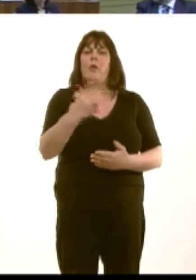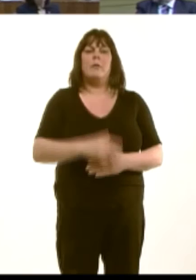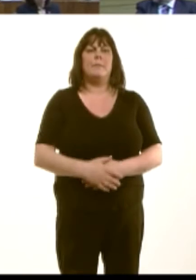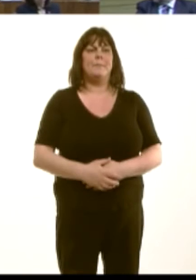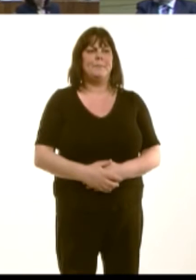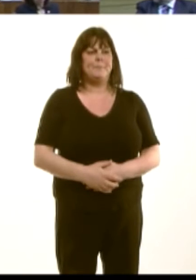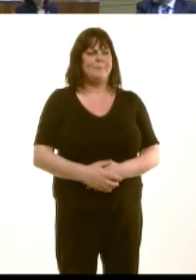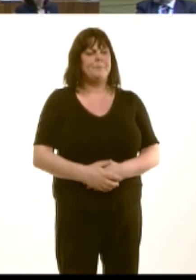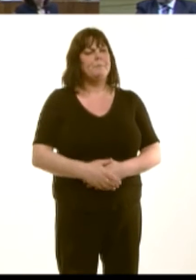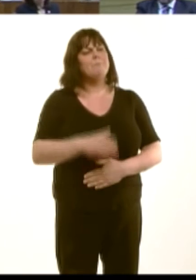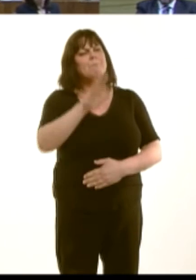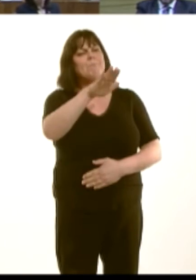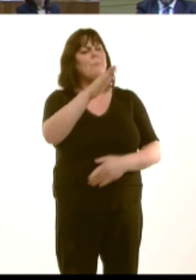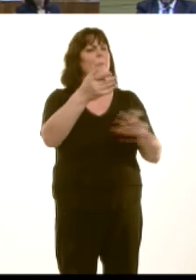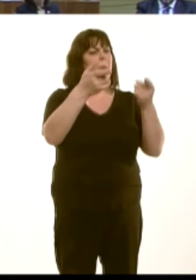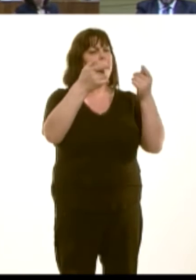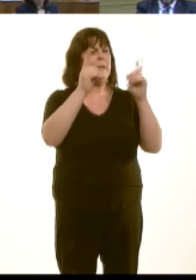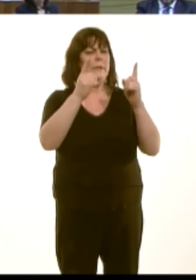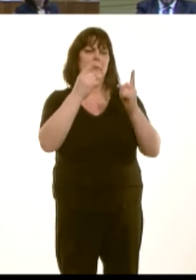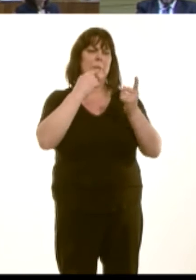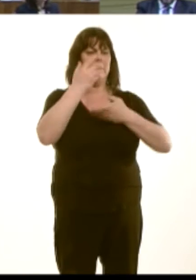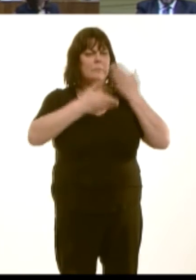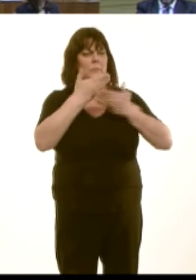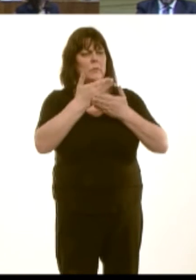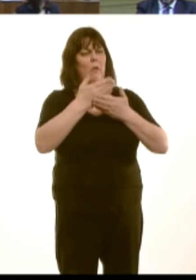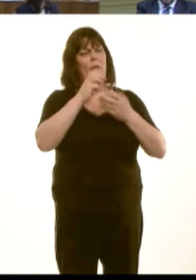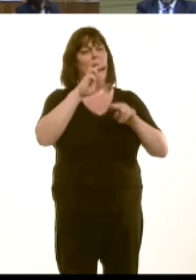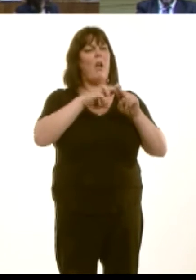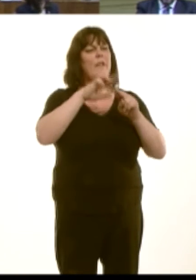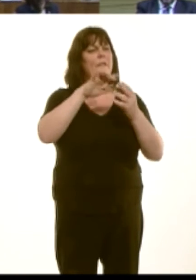Eluned Parrott: 3. A wnaiff y Prif Weinidog ddatganiad am ddinas-ranbarth Caerdydd? OAQ(4)2124(FM) Carwyn Jones: Good progress is being made